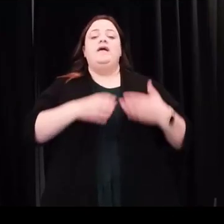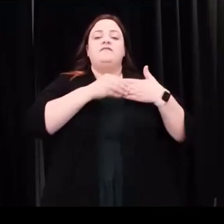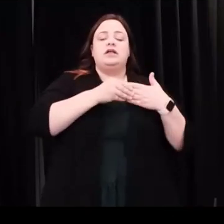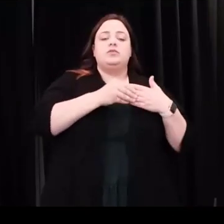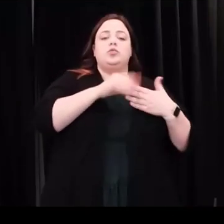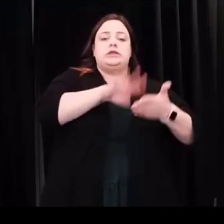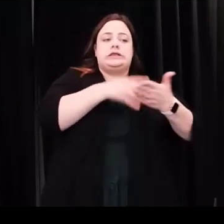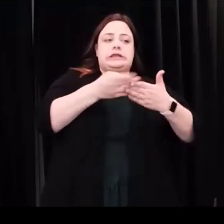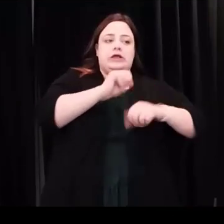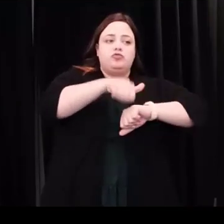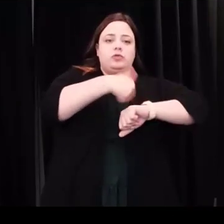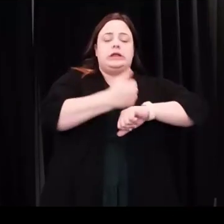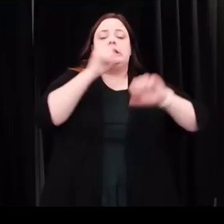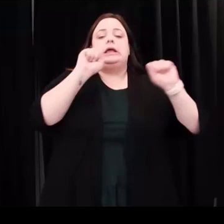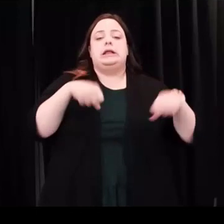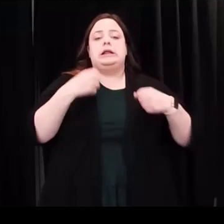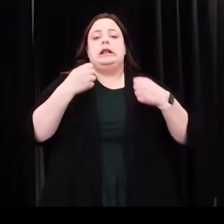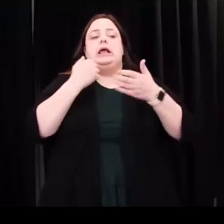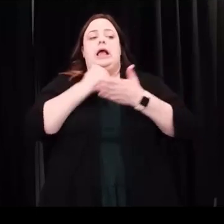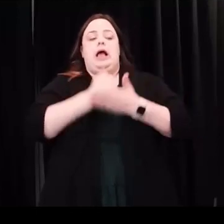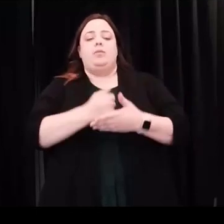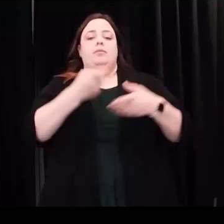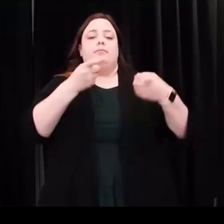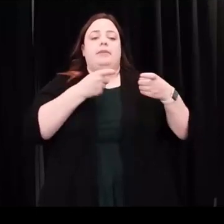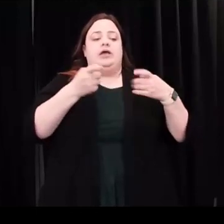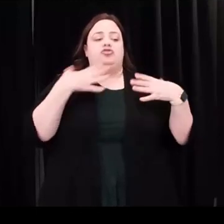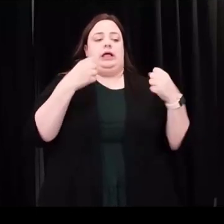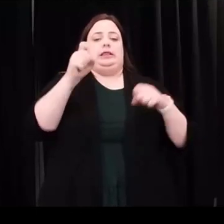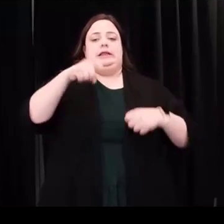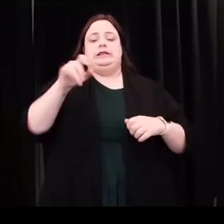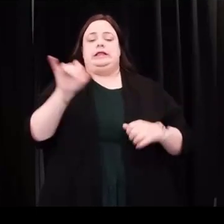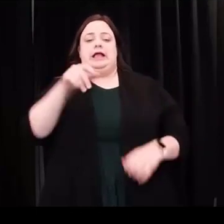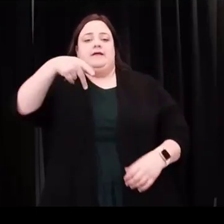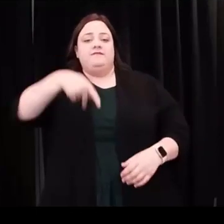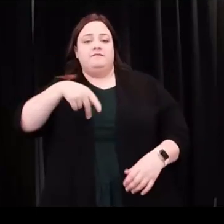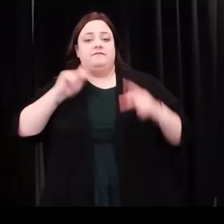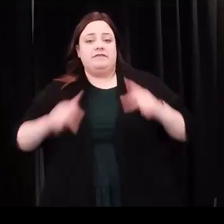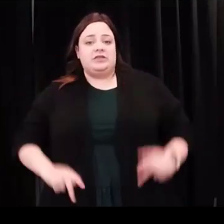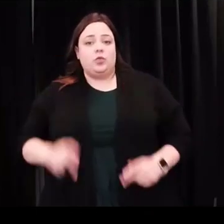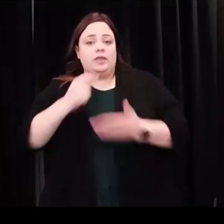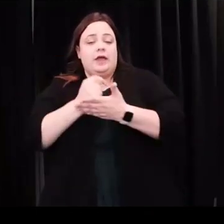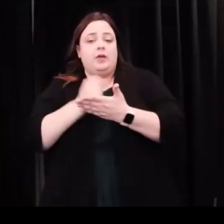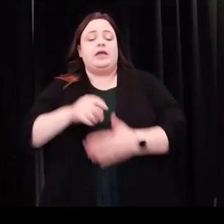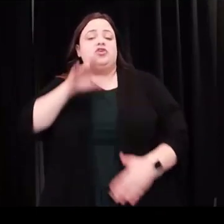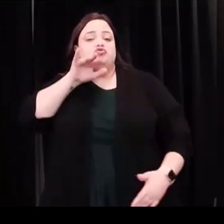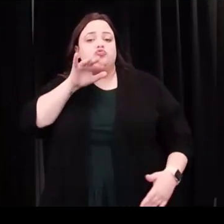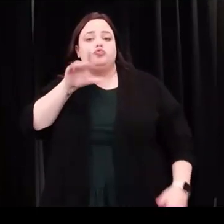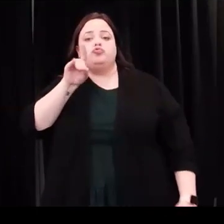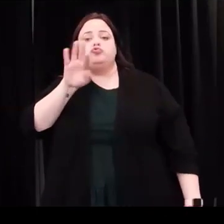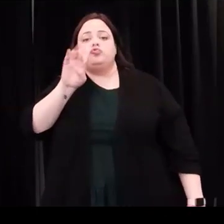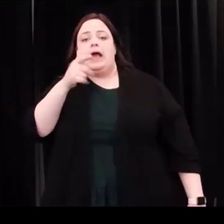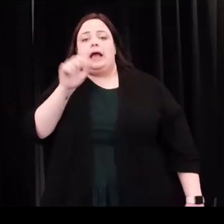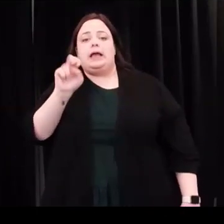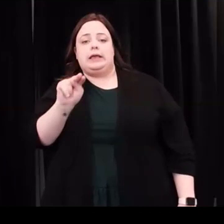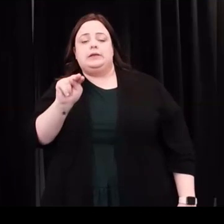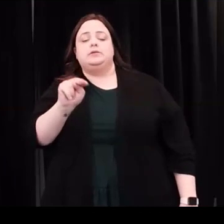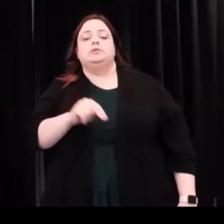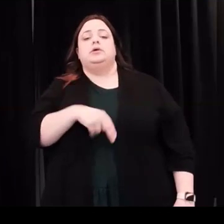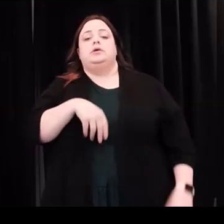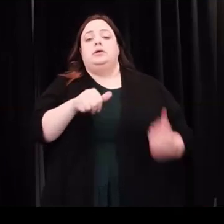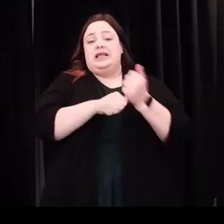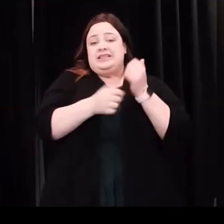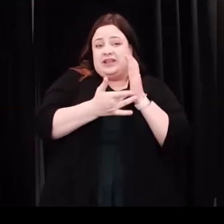them manage their health needs like physical therapy, and knowing if he's,